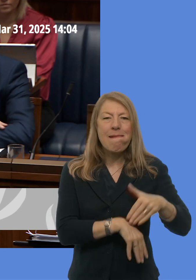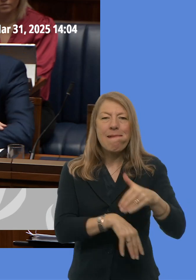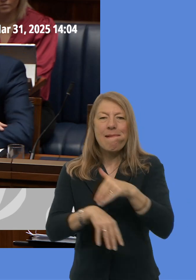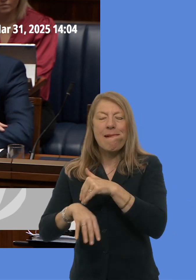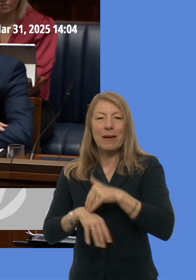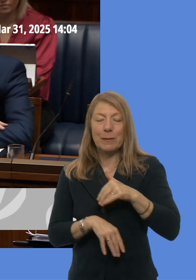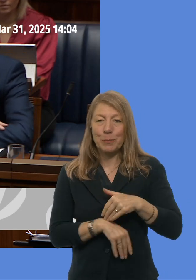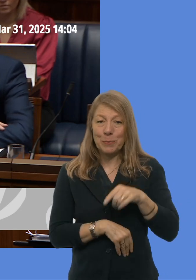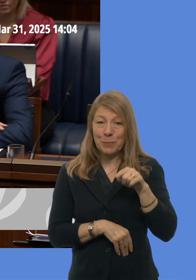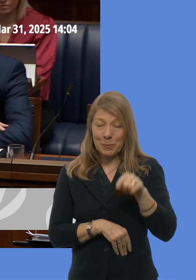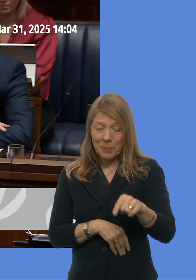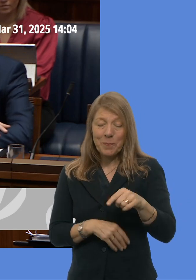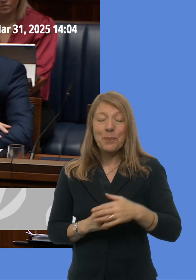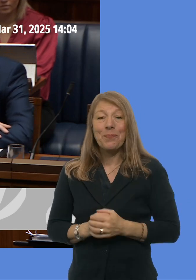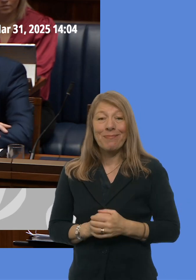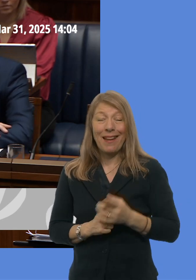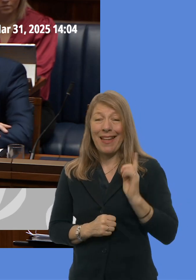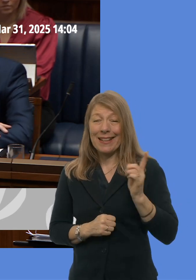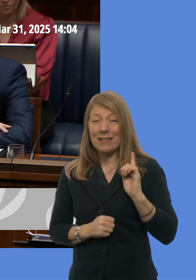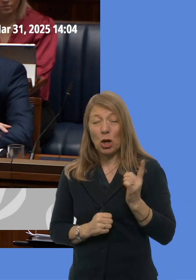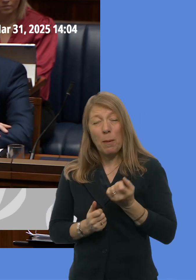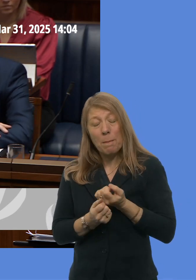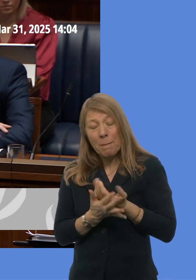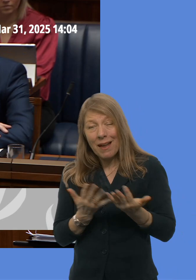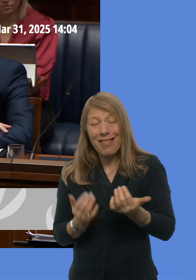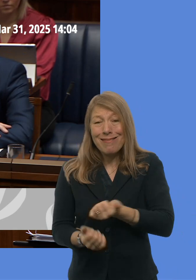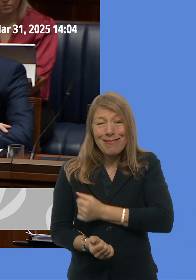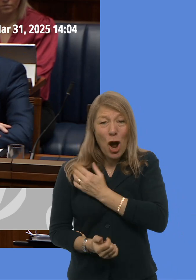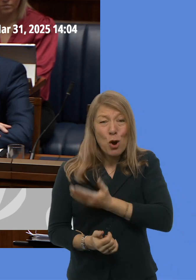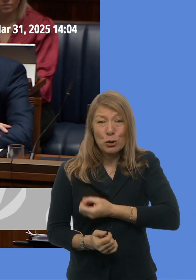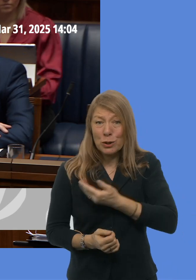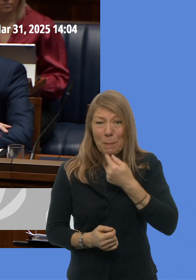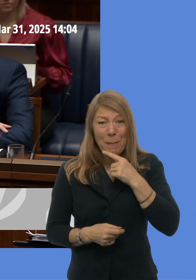Over the last year, many thousands of people have engaged with CIT programmes, including counselling, social